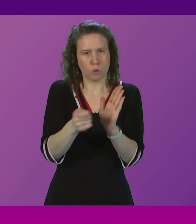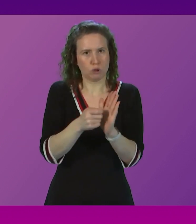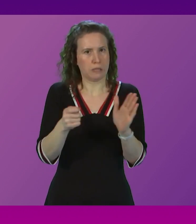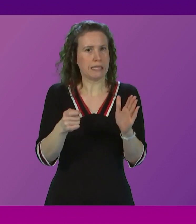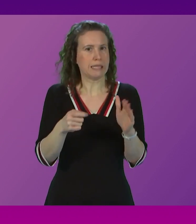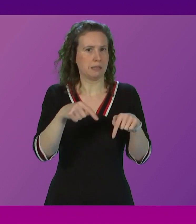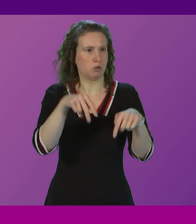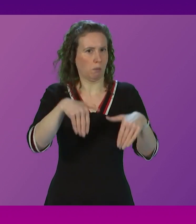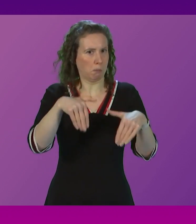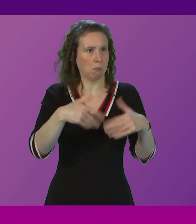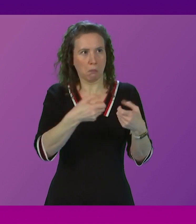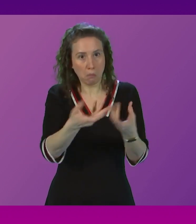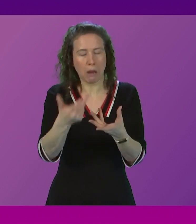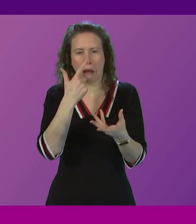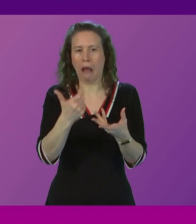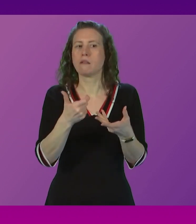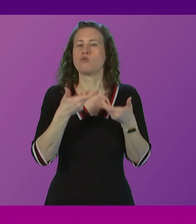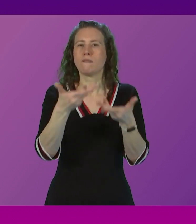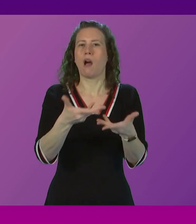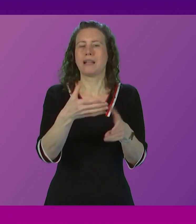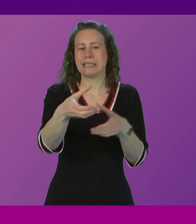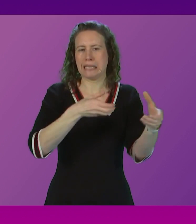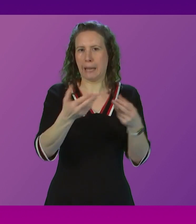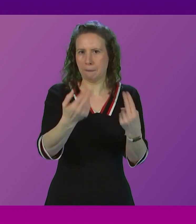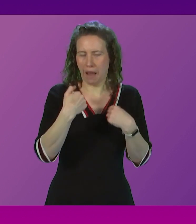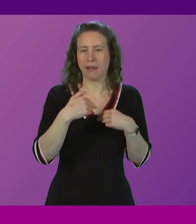be obliged initially to provide a take-back service for online and distance sales.